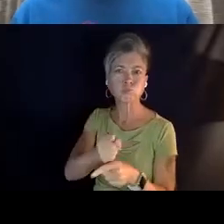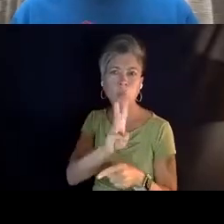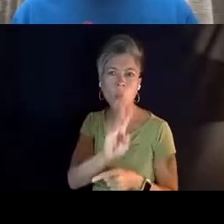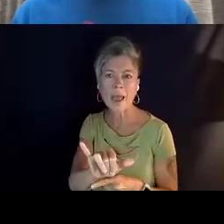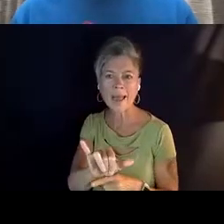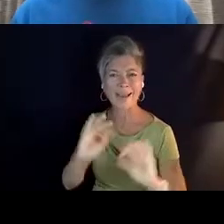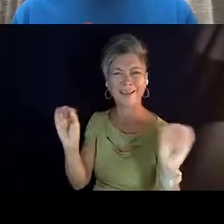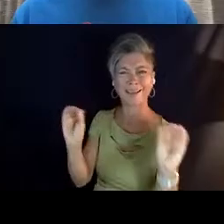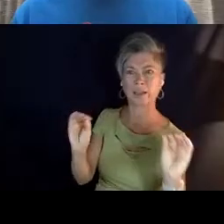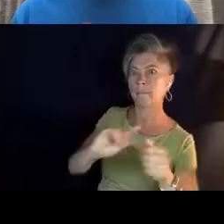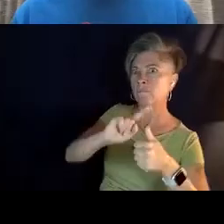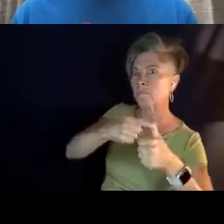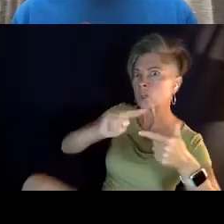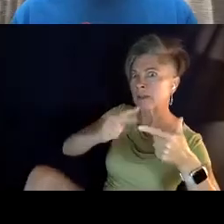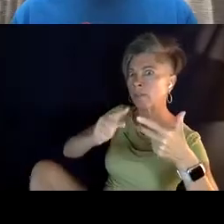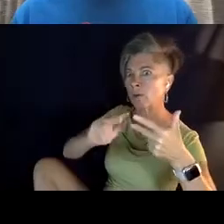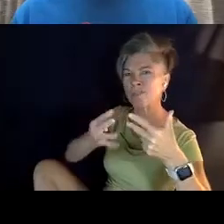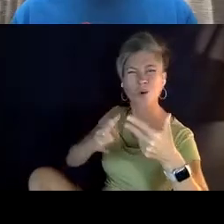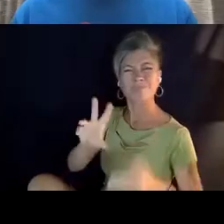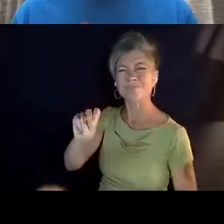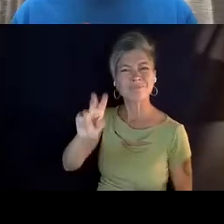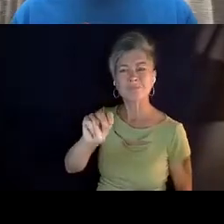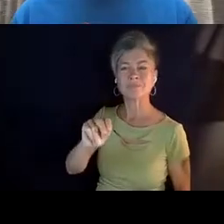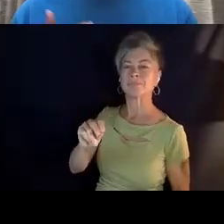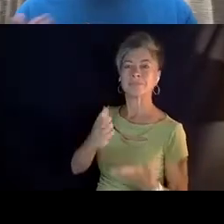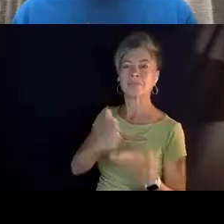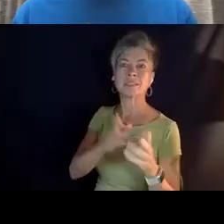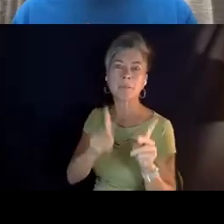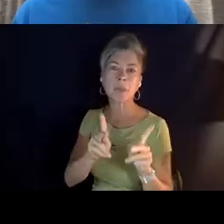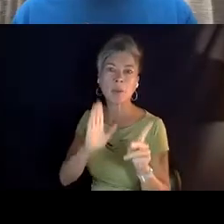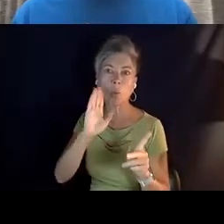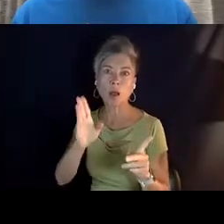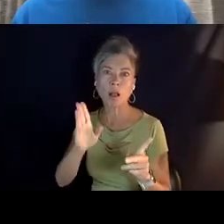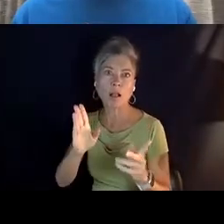and they will want to, they see themselves at a certain point on the continuum